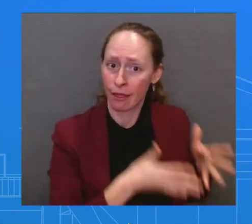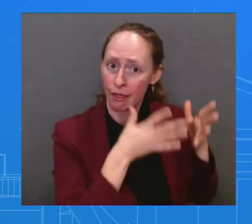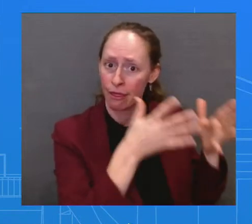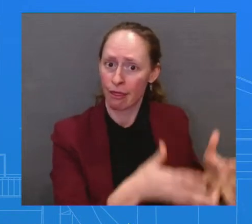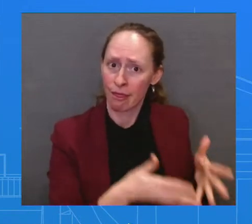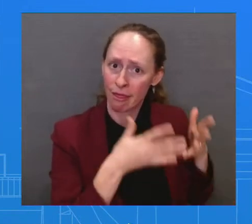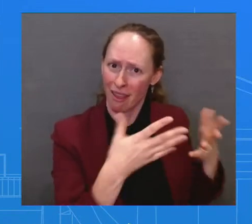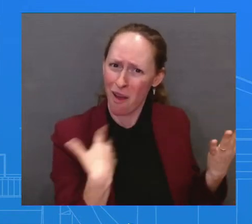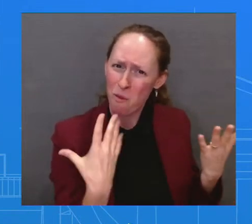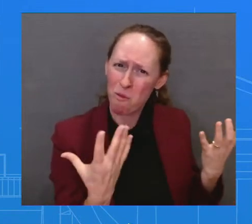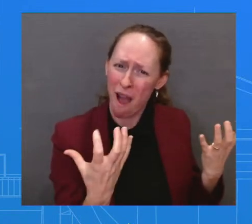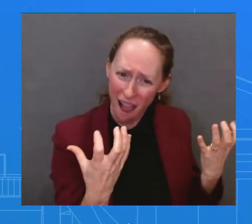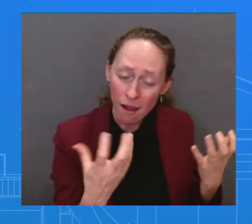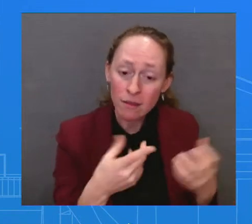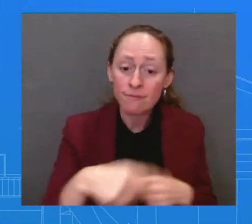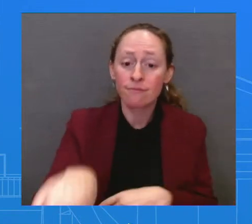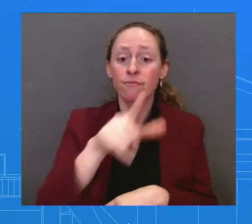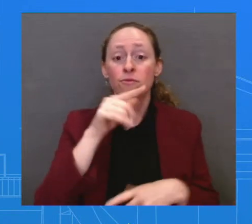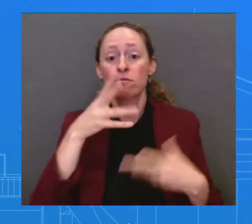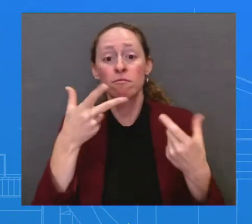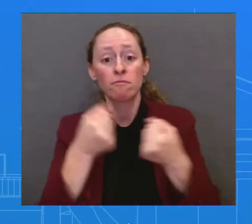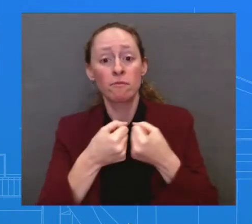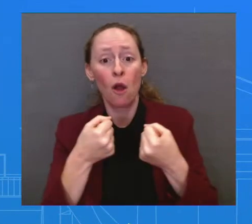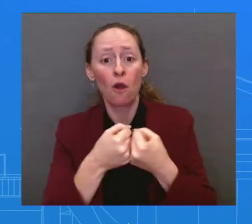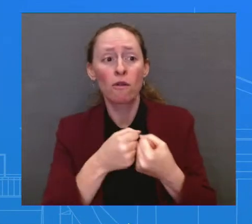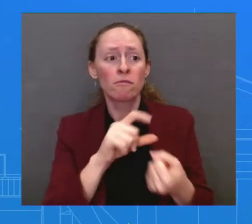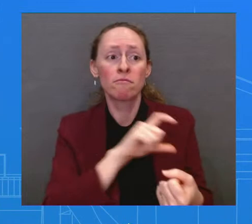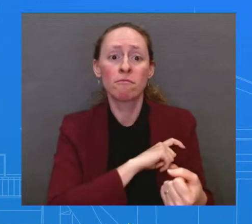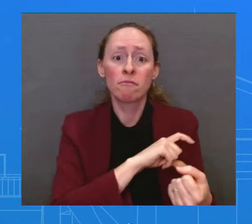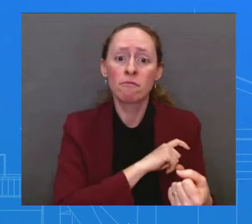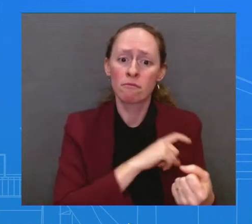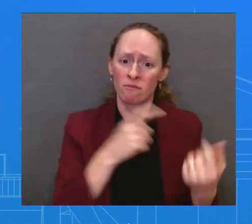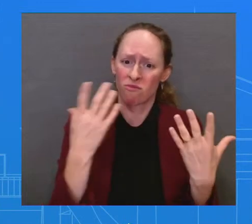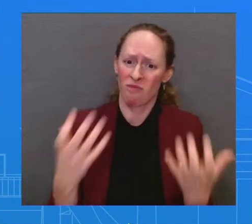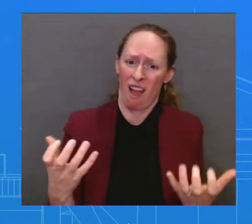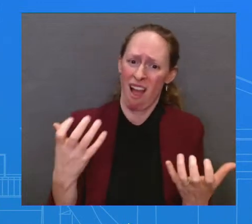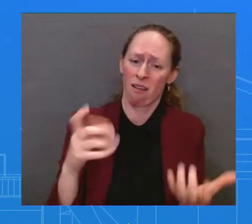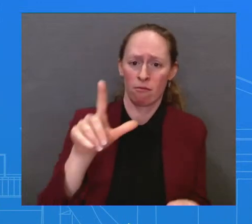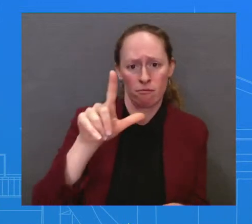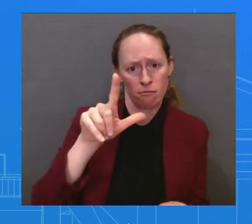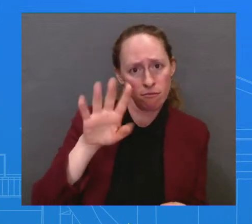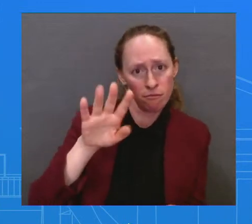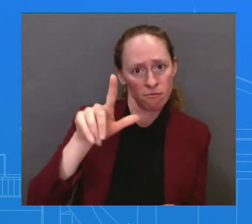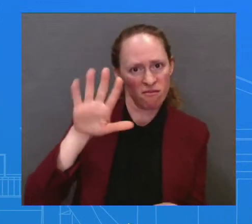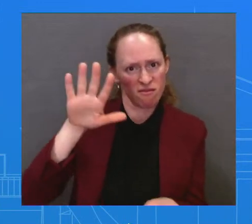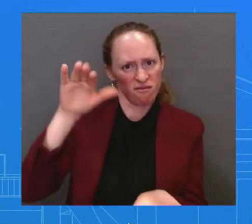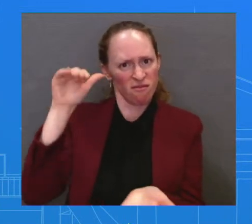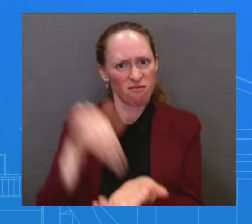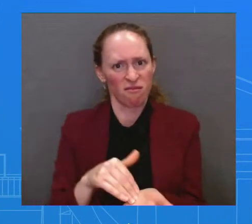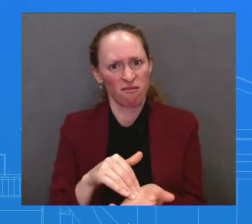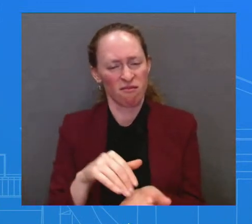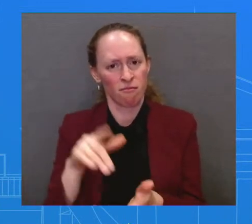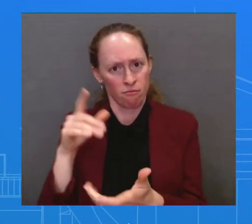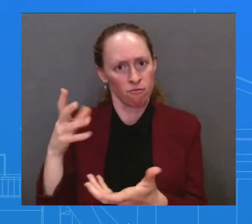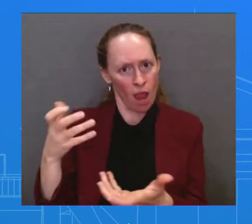25,000 CBP agents out there. We try to make sure that we deal with the smuggling that's happening.